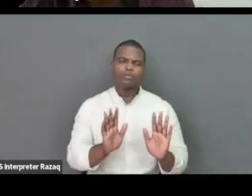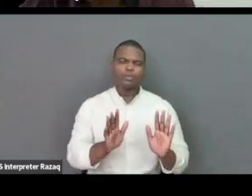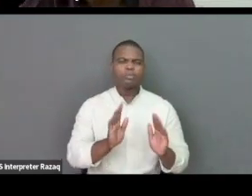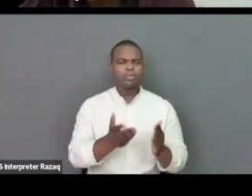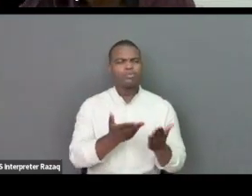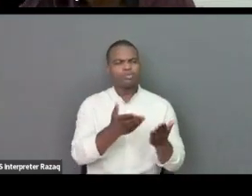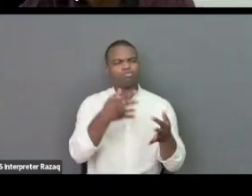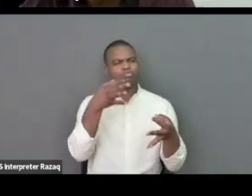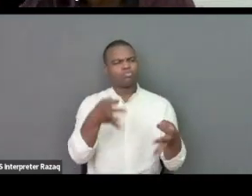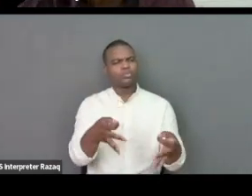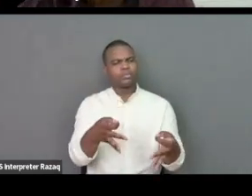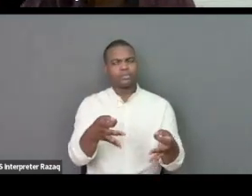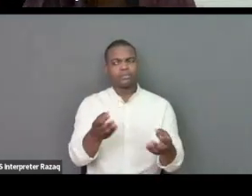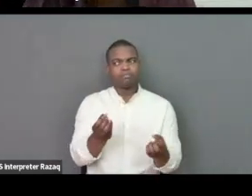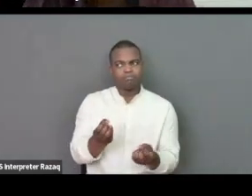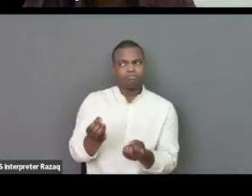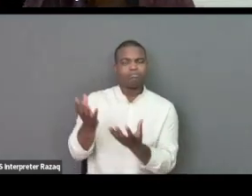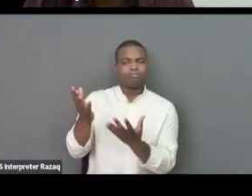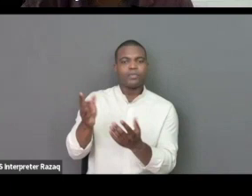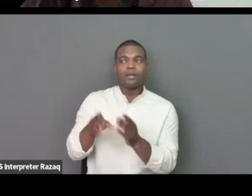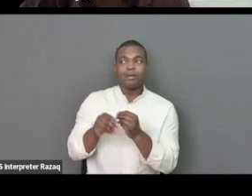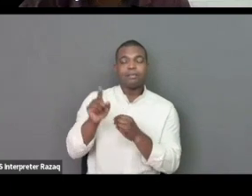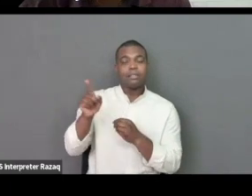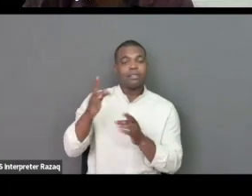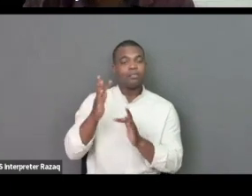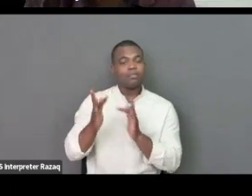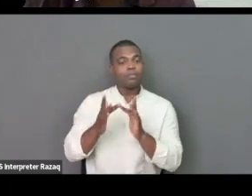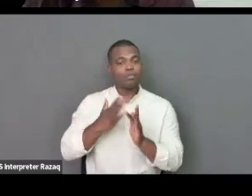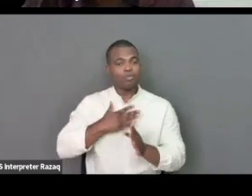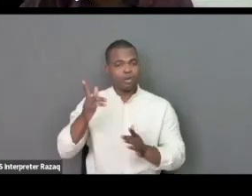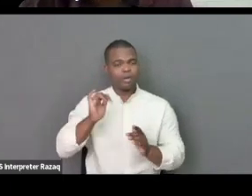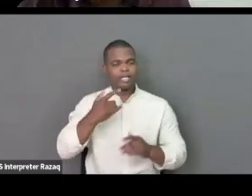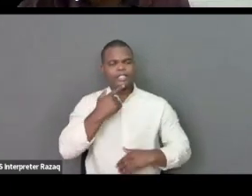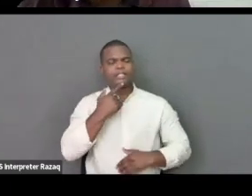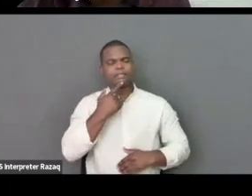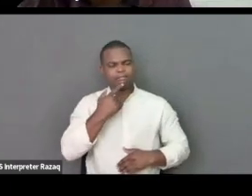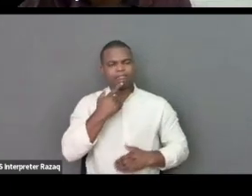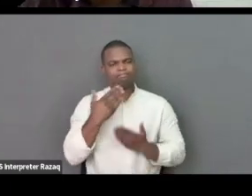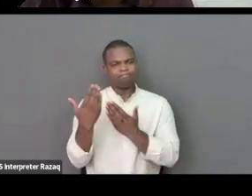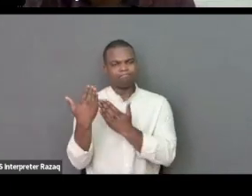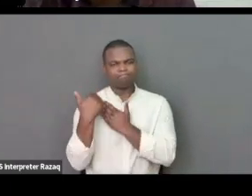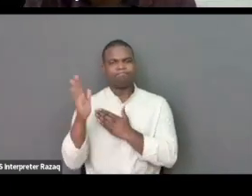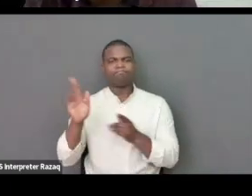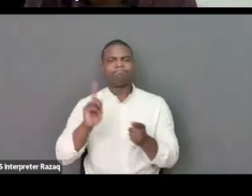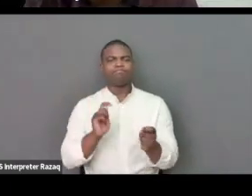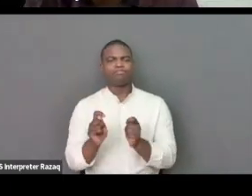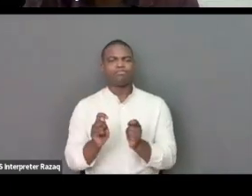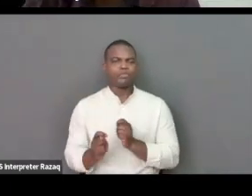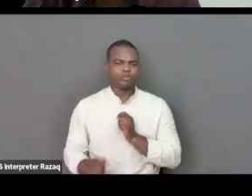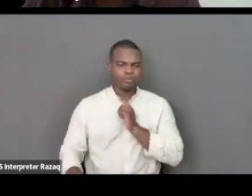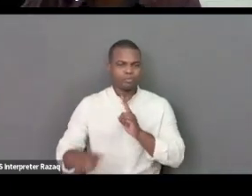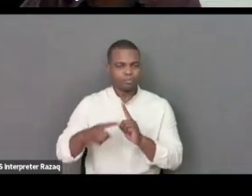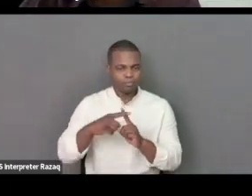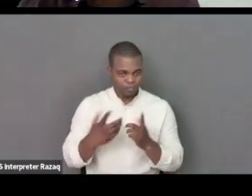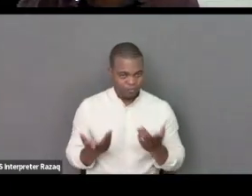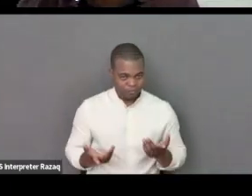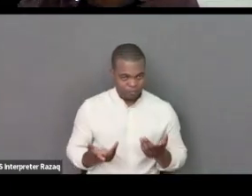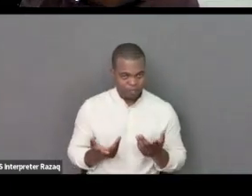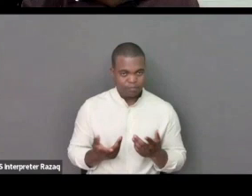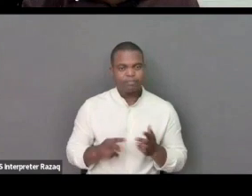the information provider, the website owner, and the user. It improves also so-called digital participation of the users.